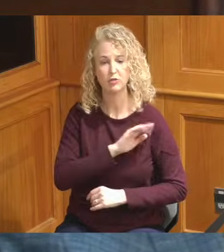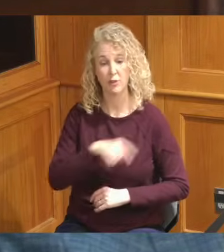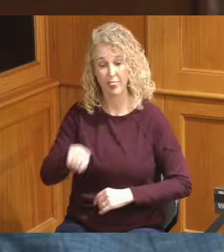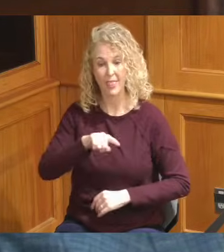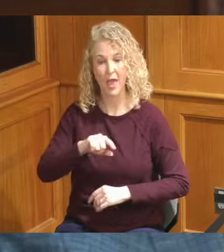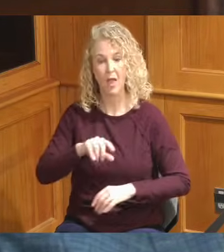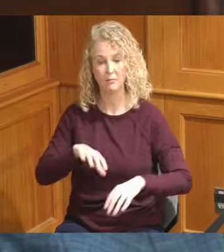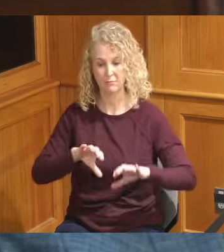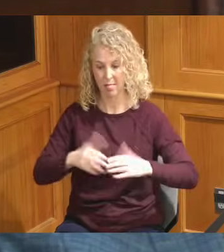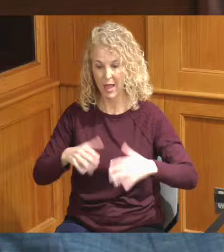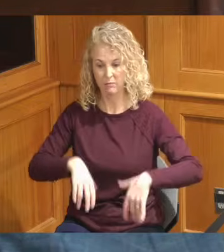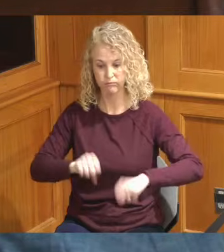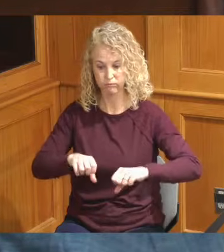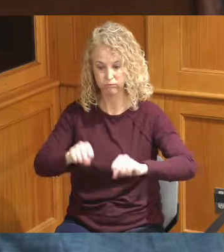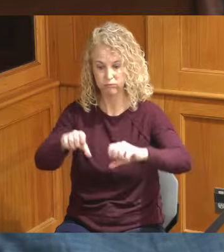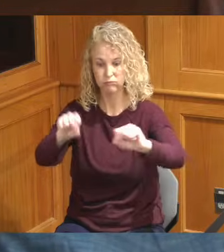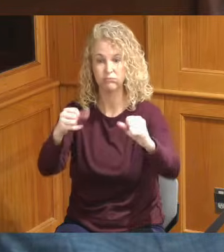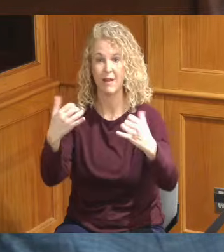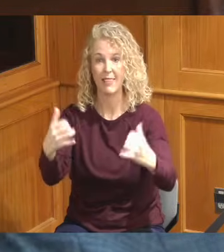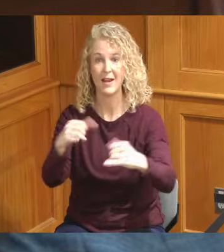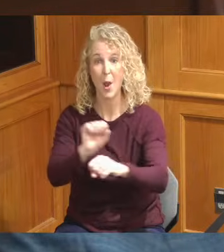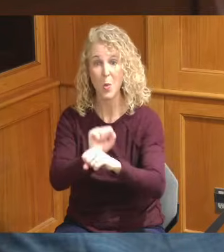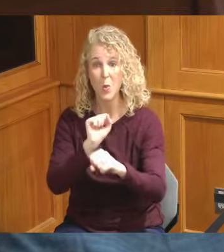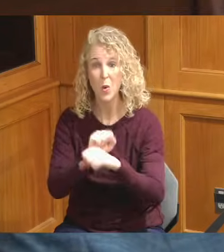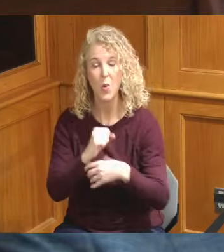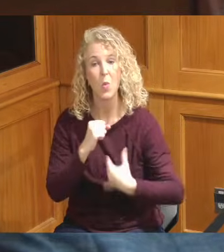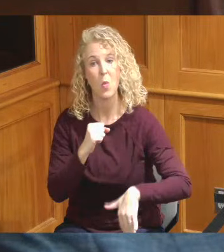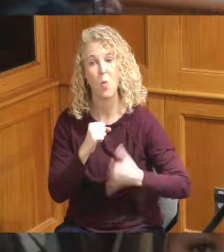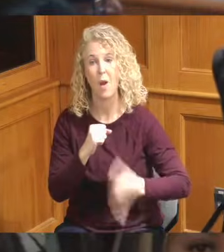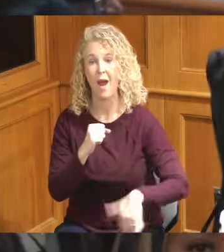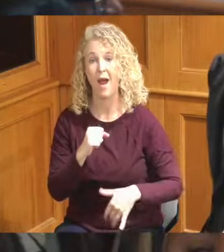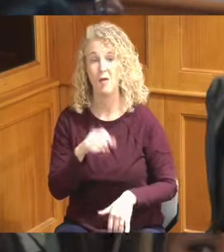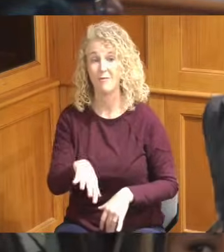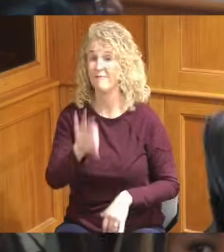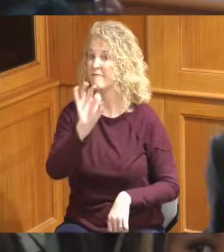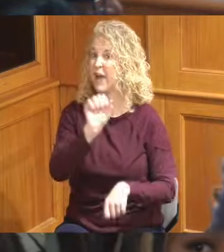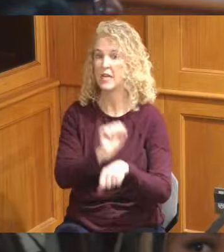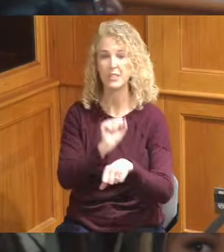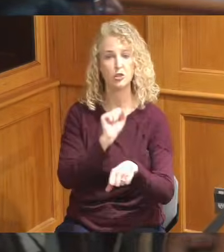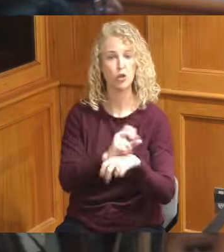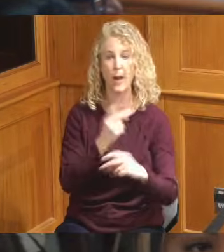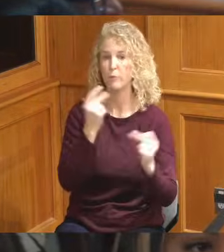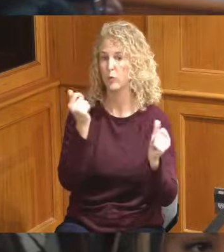moving them right into the workforce so that they are getting jobs right outside the institution.